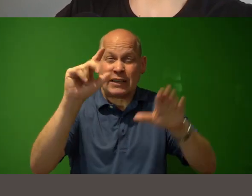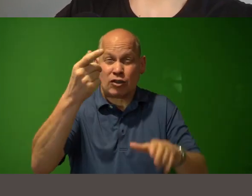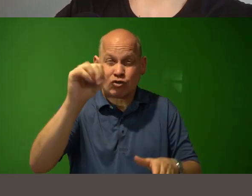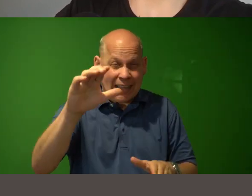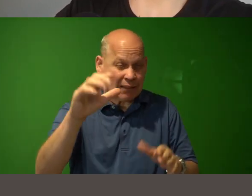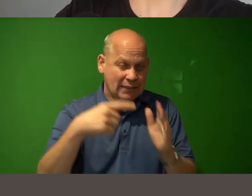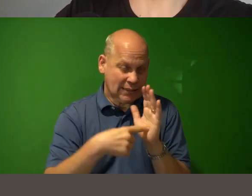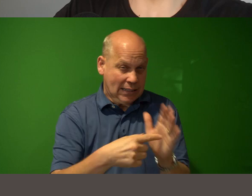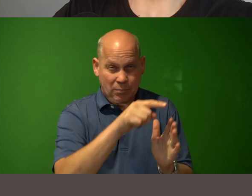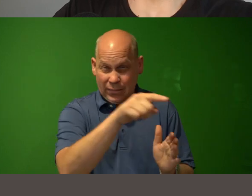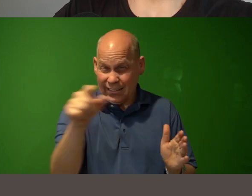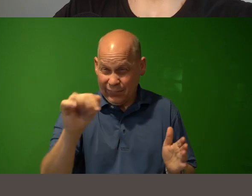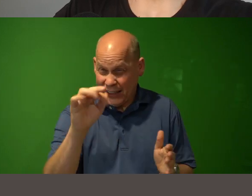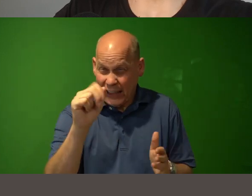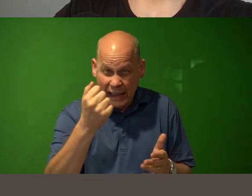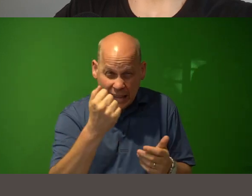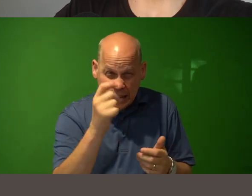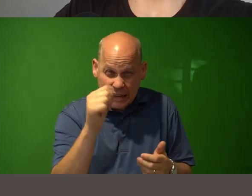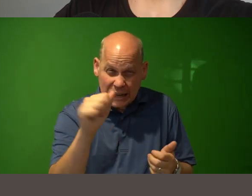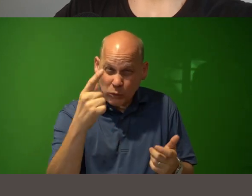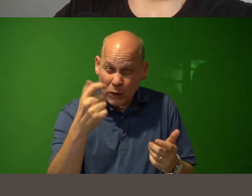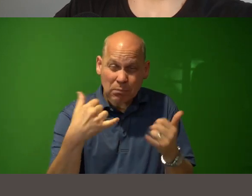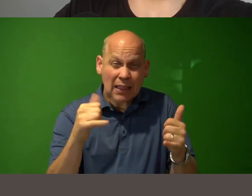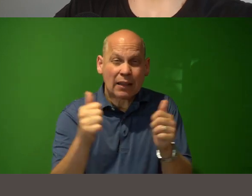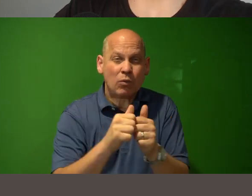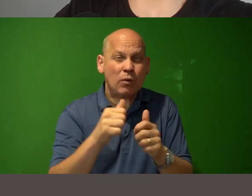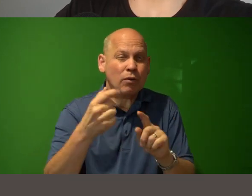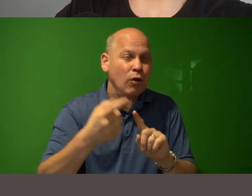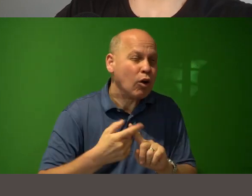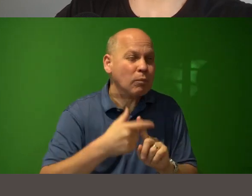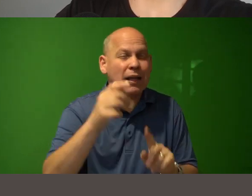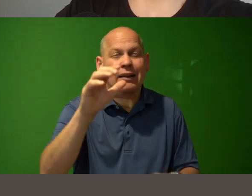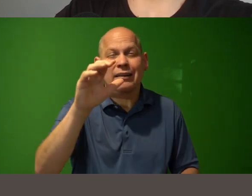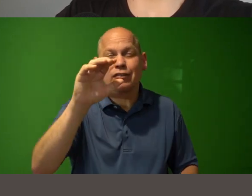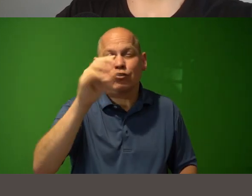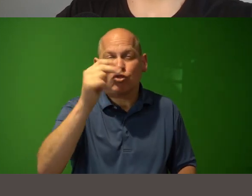If anybody's ever played with the automatic chart generator and Excel or PowerPoint or what have you,